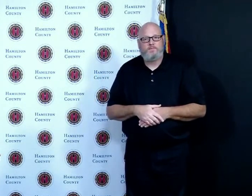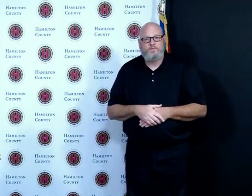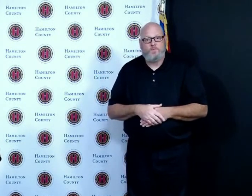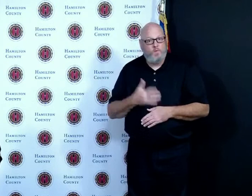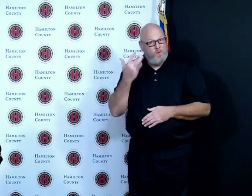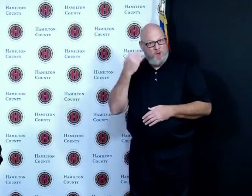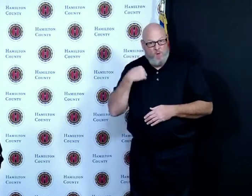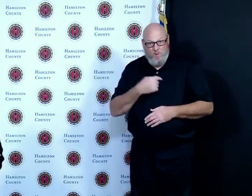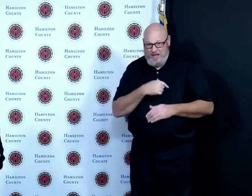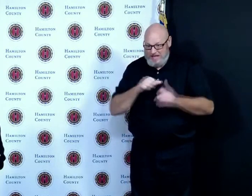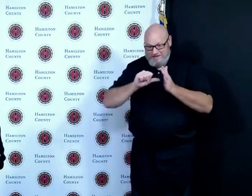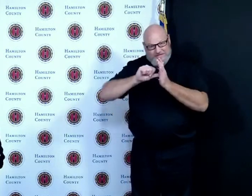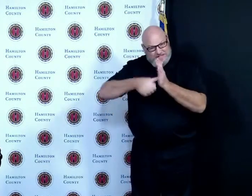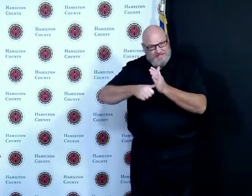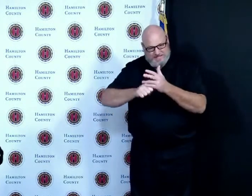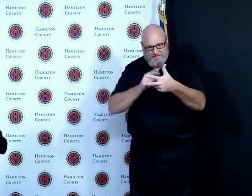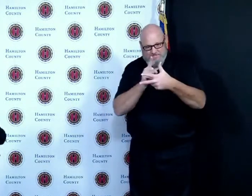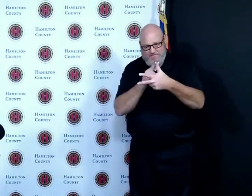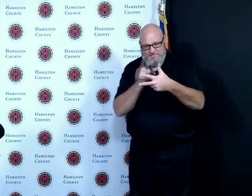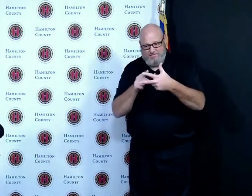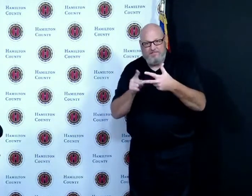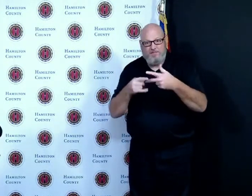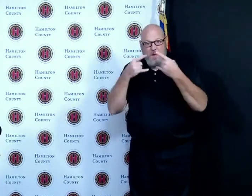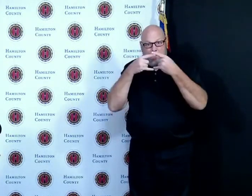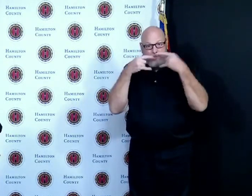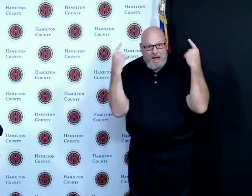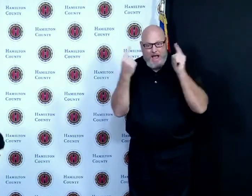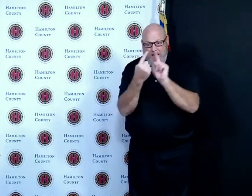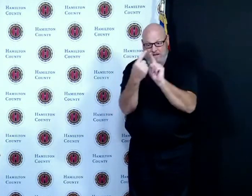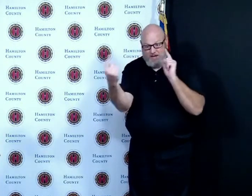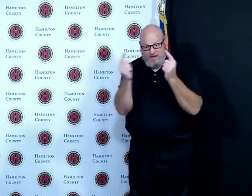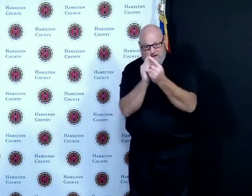I just wanted to alert folks we've talked about this a little bit over the past couple of weeks